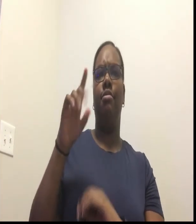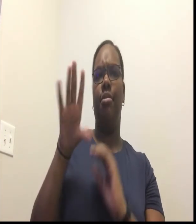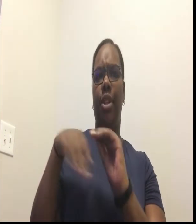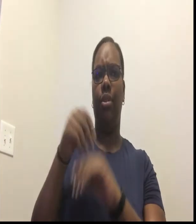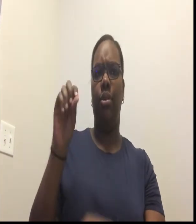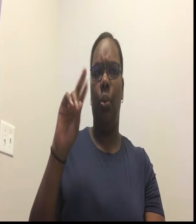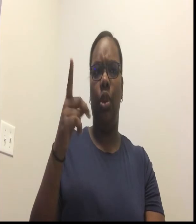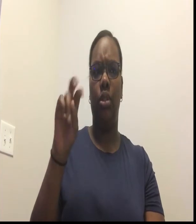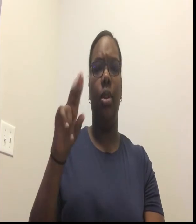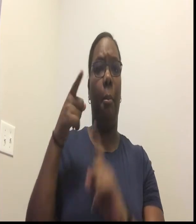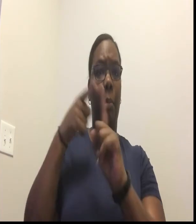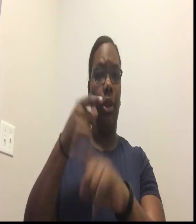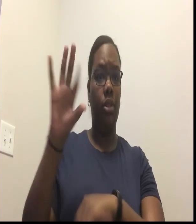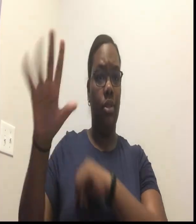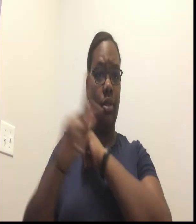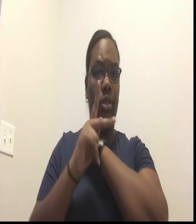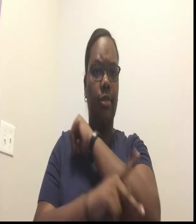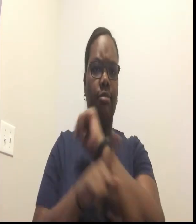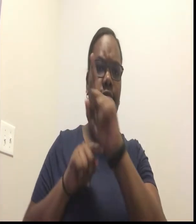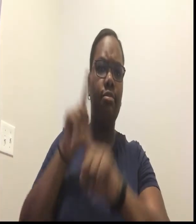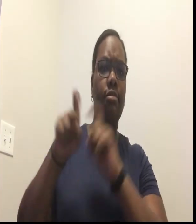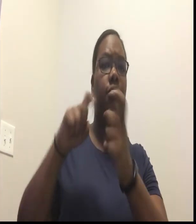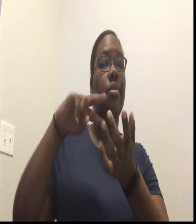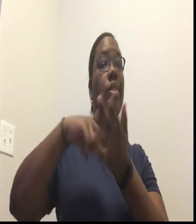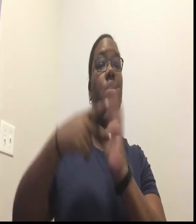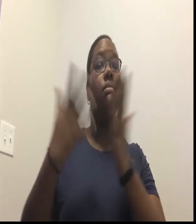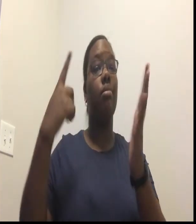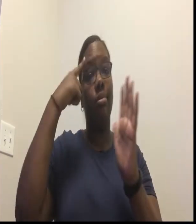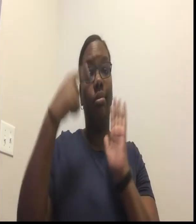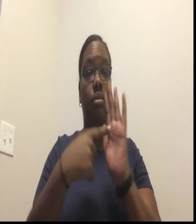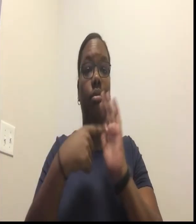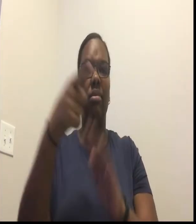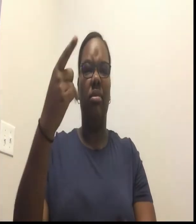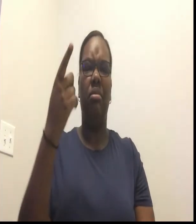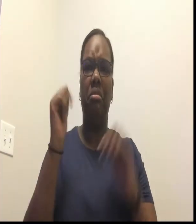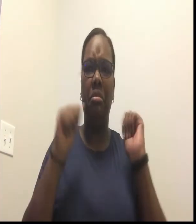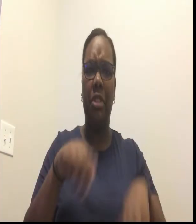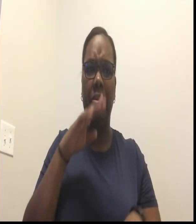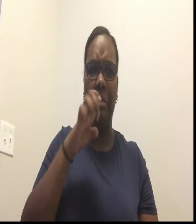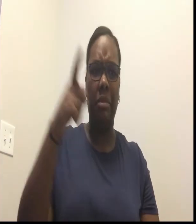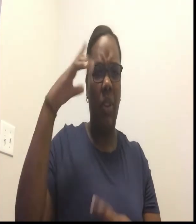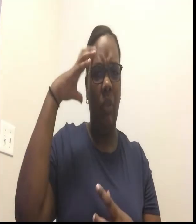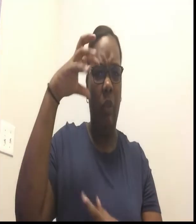inquiry that means for example you might be confused about something